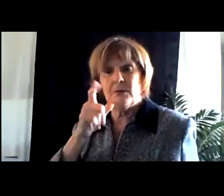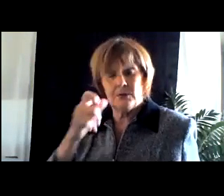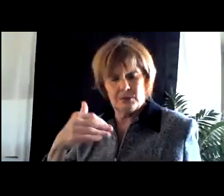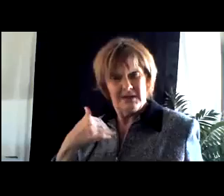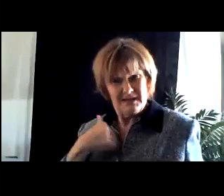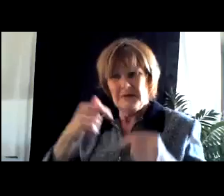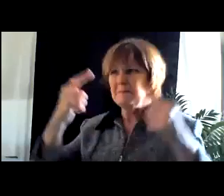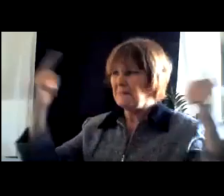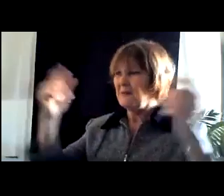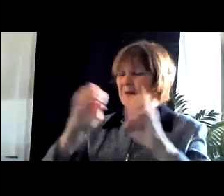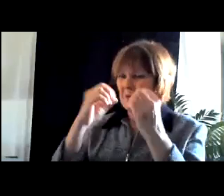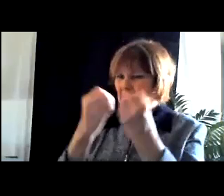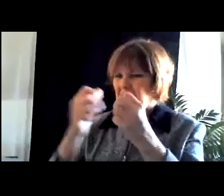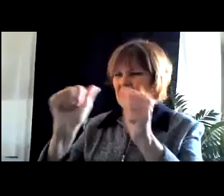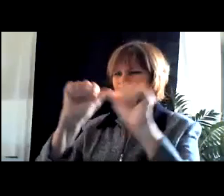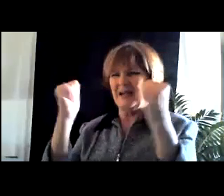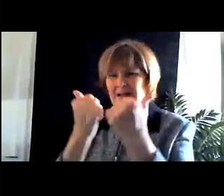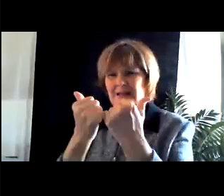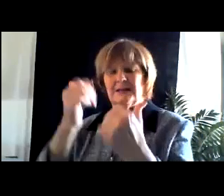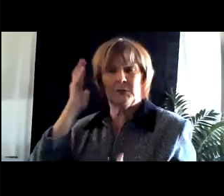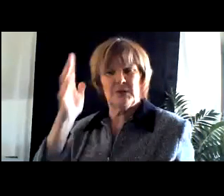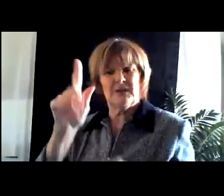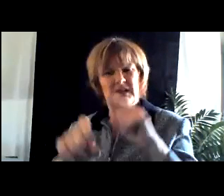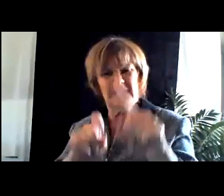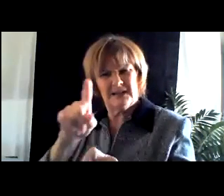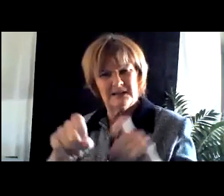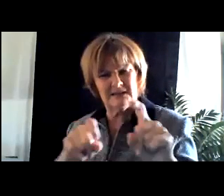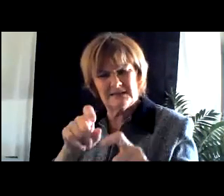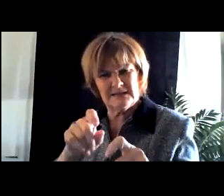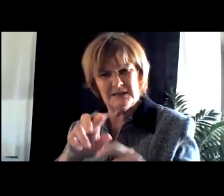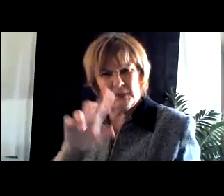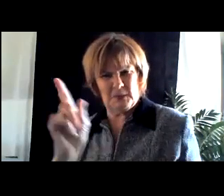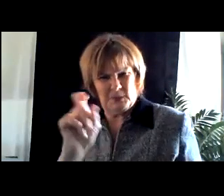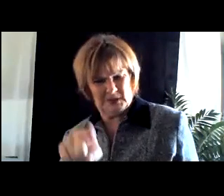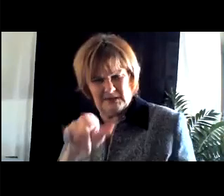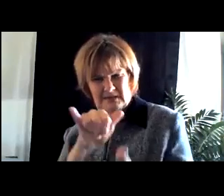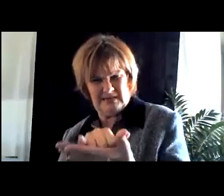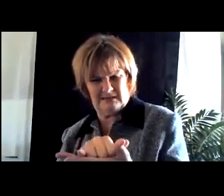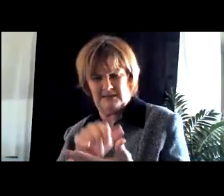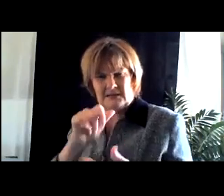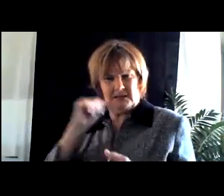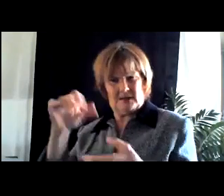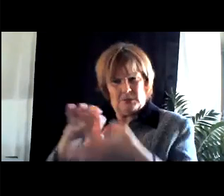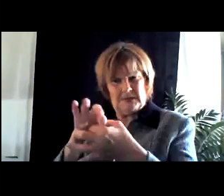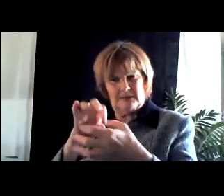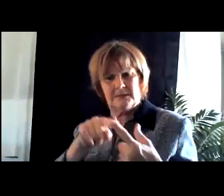will ask terribly invasive questions that are not at all related to what a person needs to convey in order to get support.